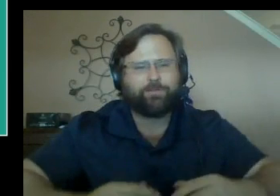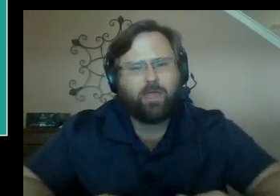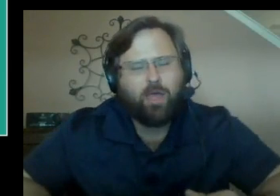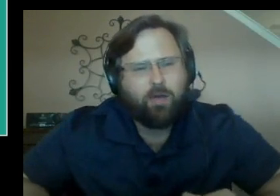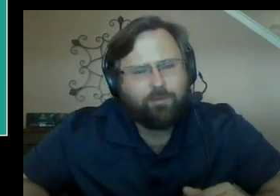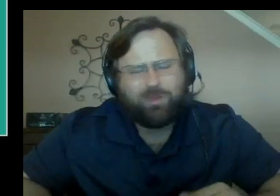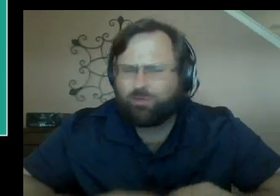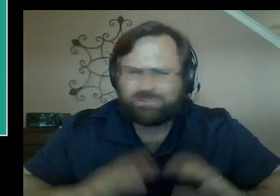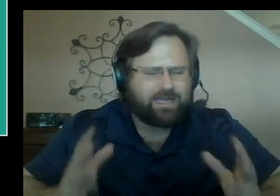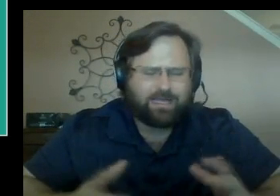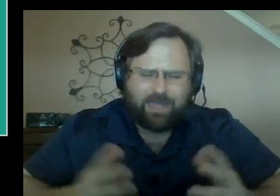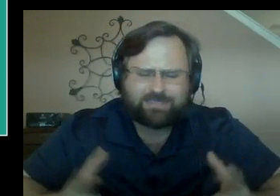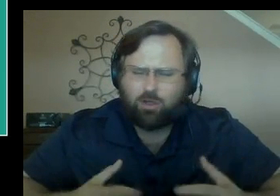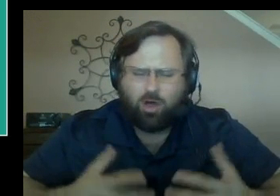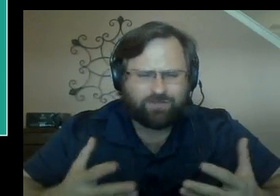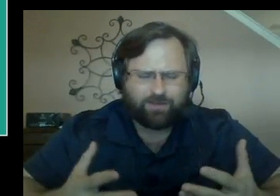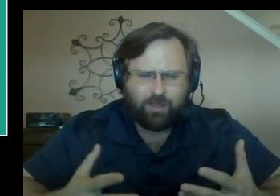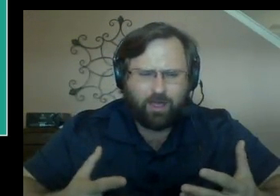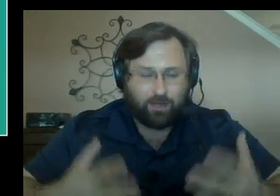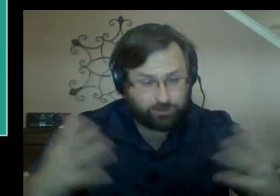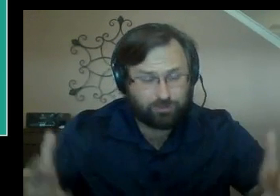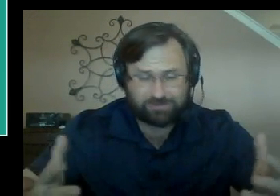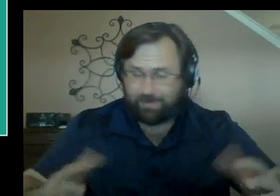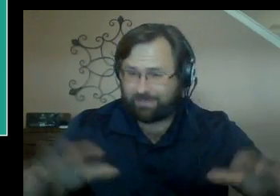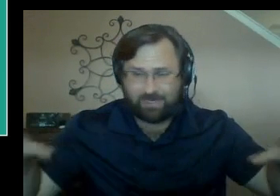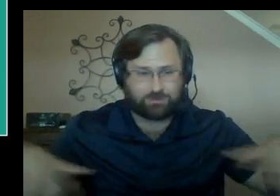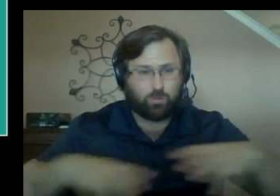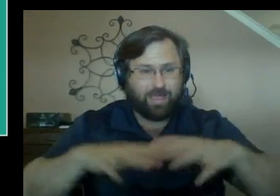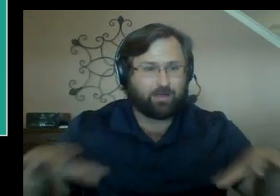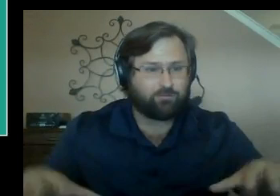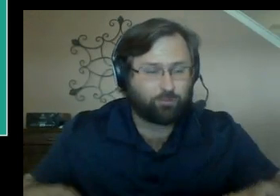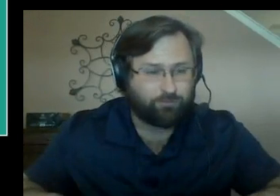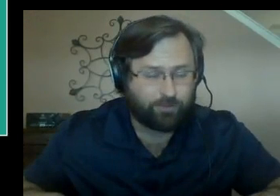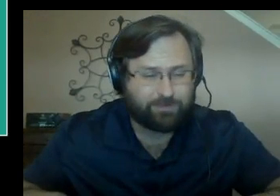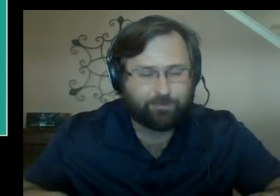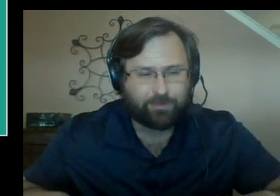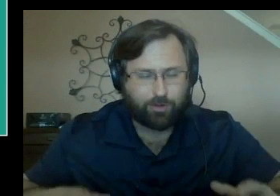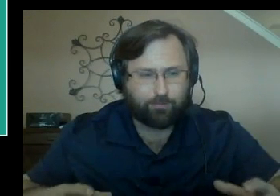but we use in ASL often token space as a way of referring to people that are not